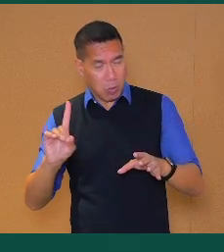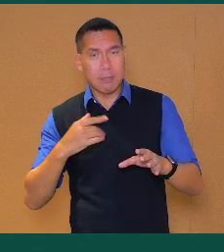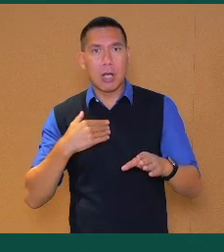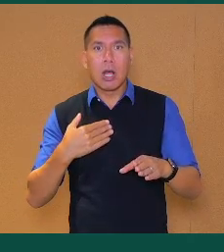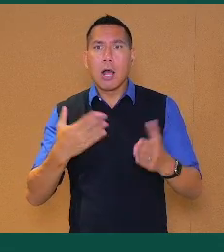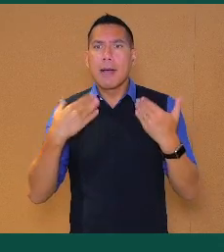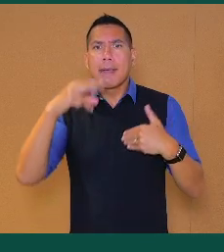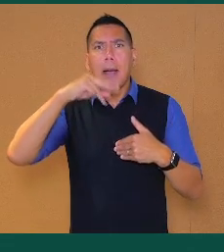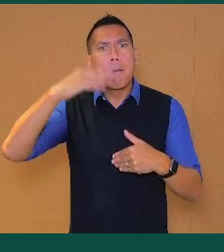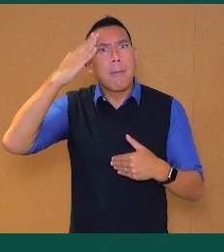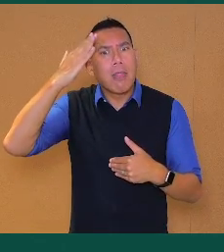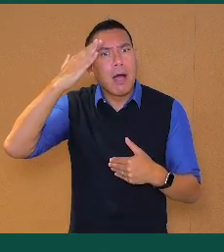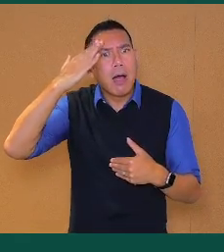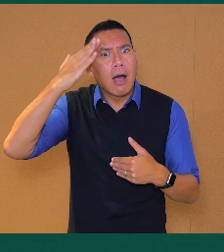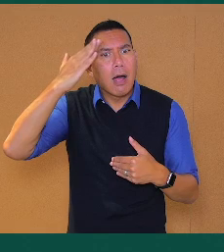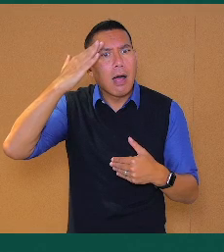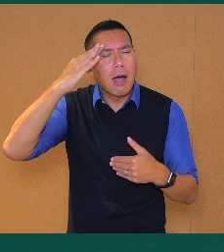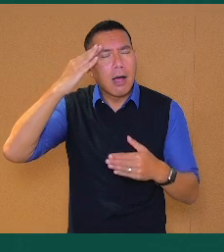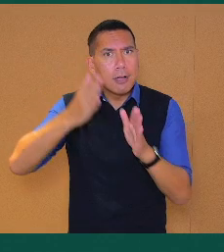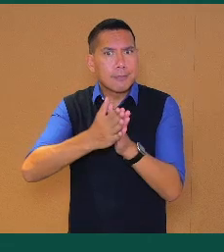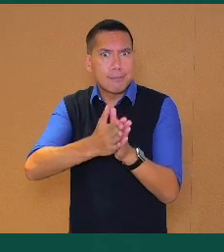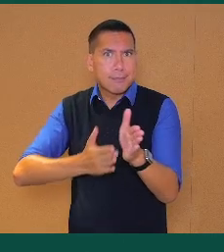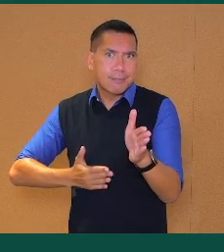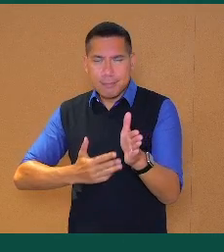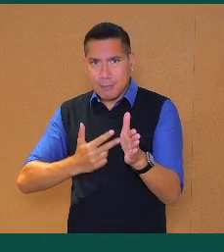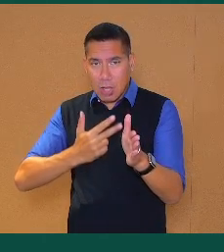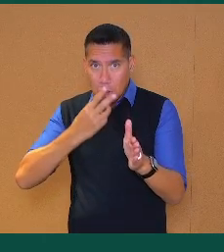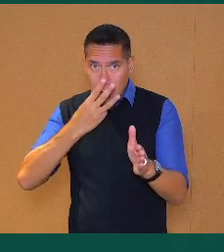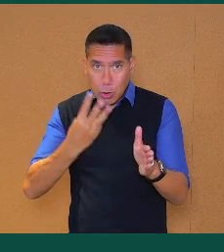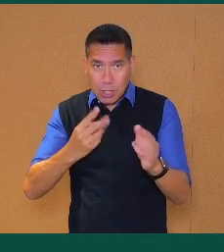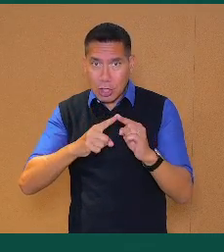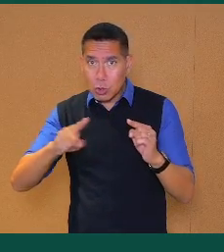re-engage young mothers facing disadvantage aged 13-25 years old in Mildura in social programs, education and employment, especially during periods of restrictions and